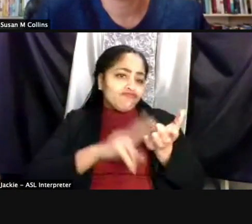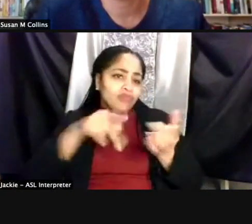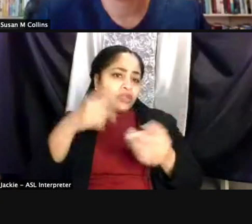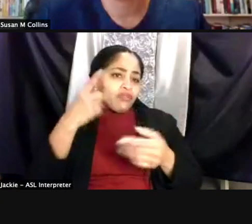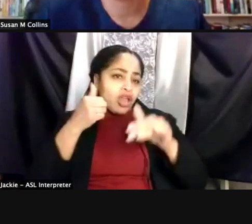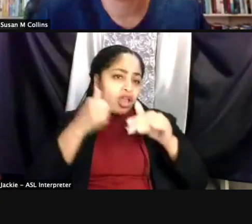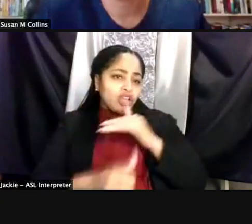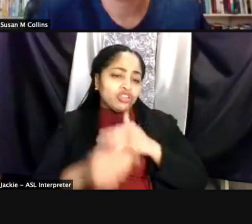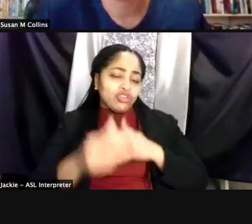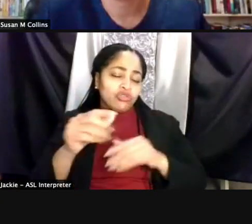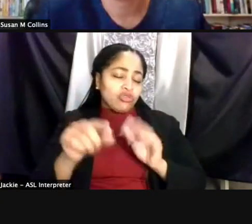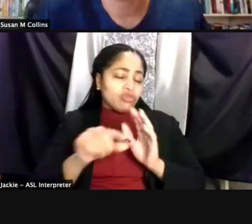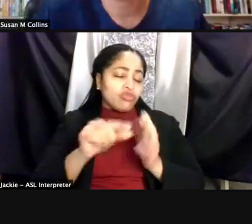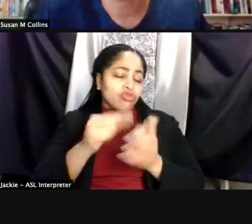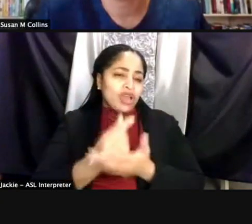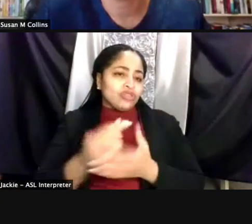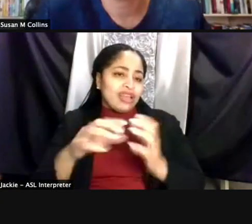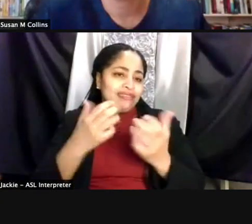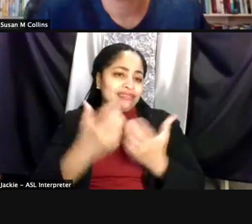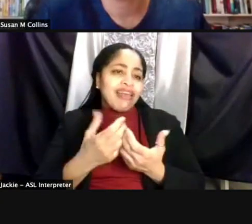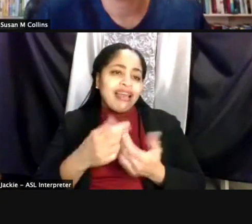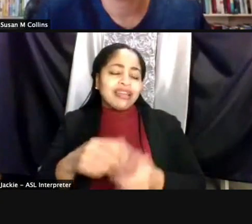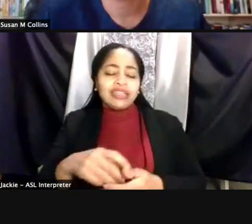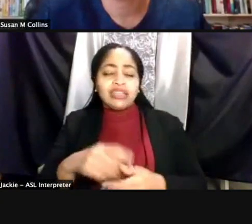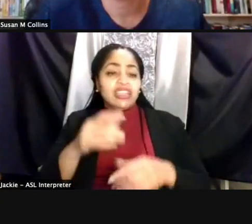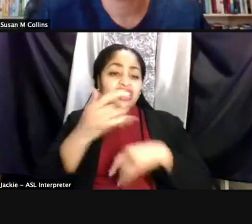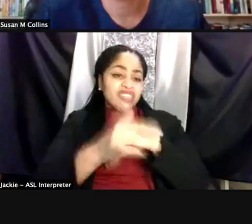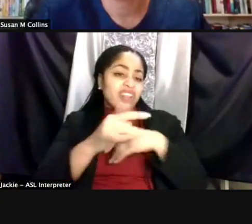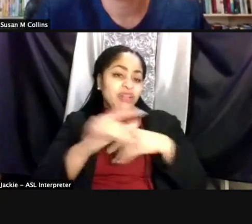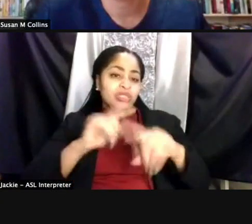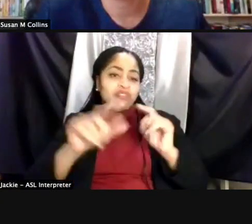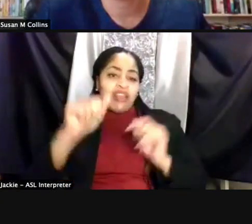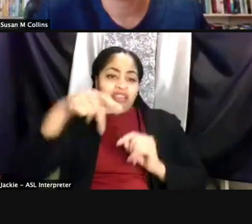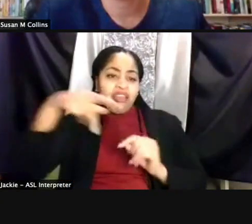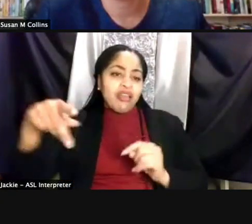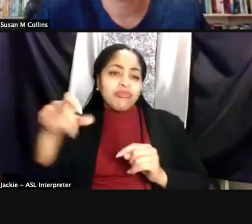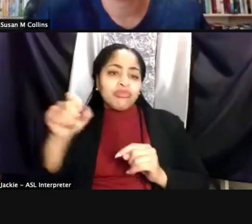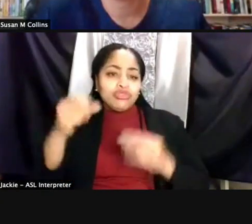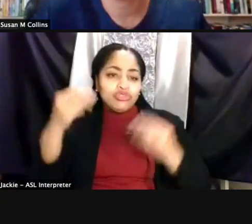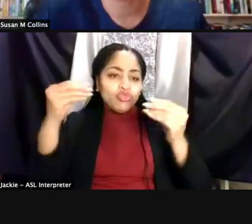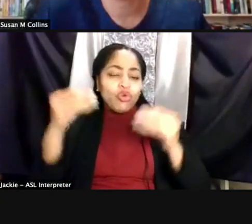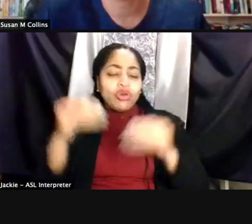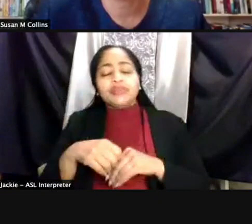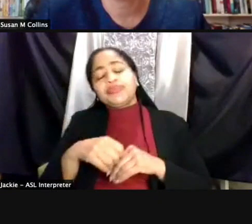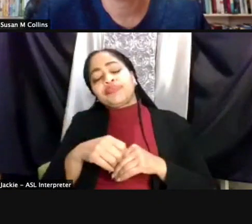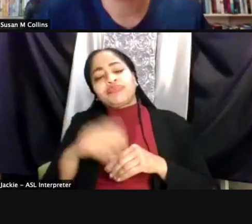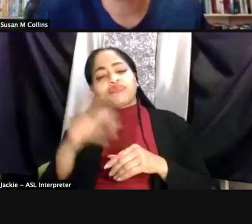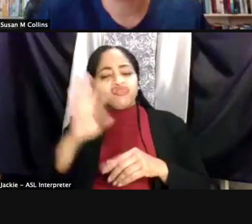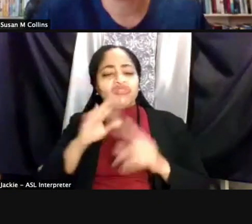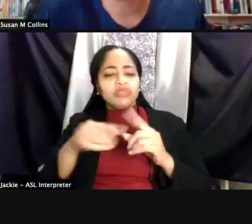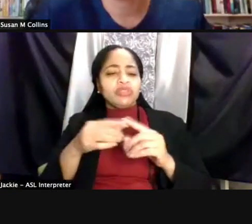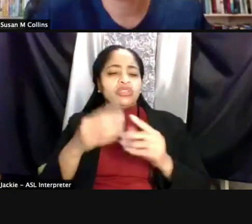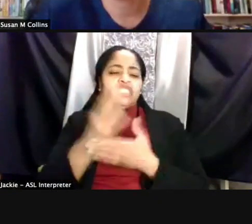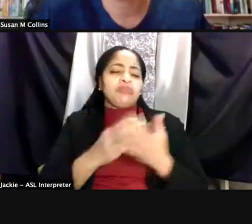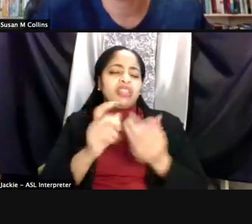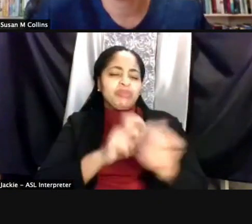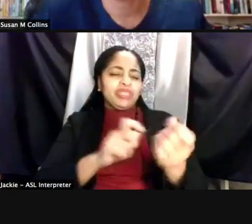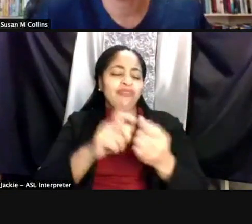and it's available in the various app stores. We're gonna talk about some of the specifics of testing and compliance with Dr. Ernst.